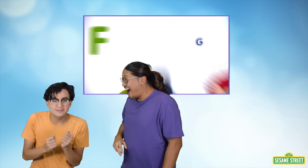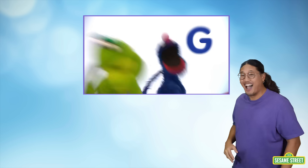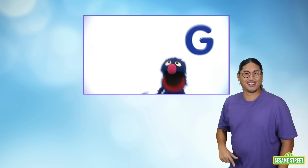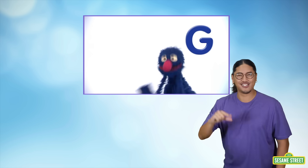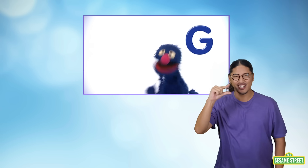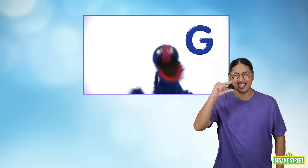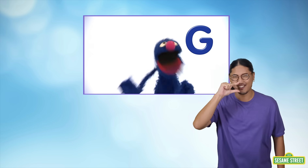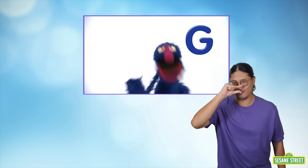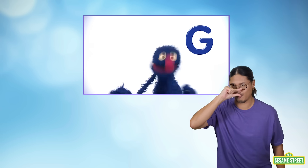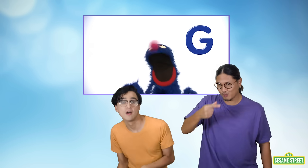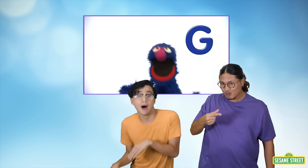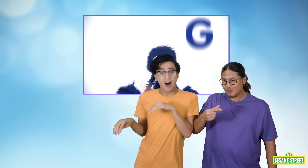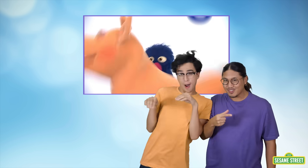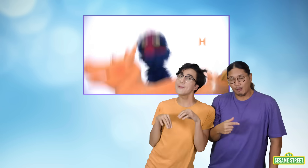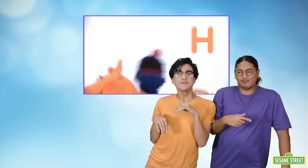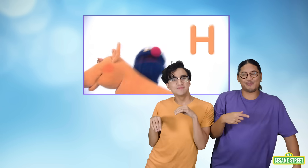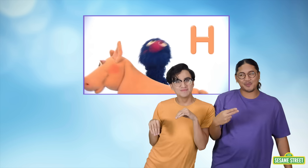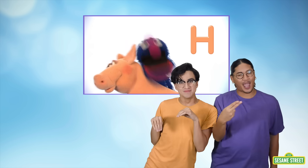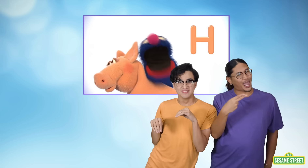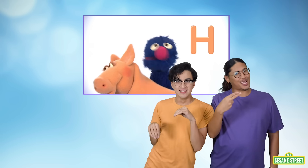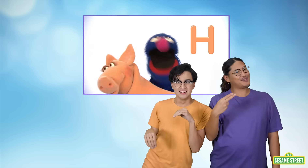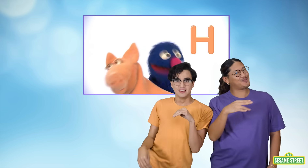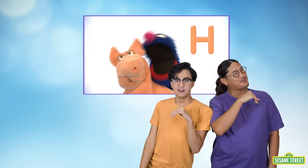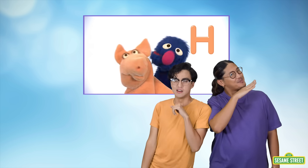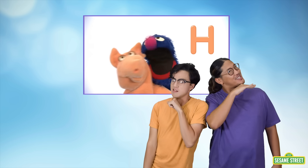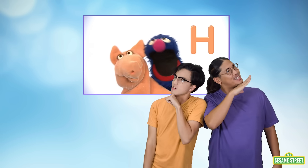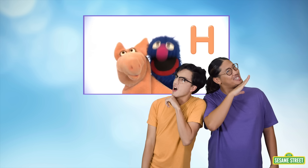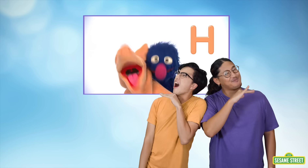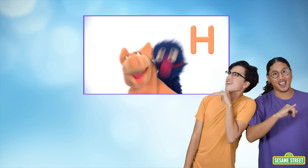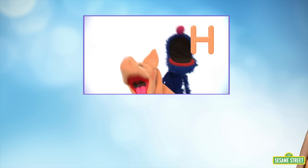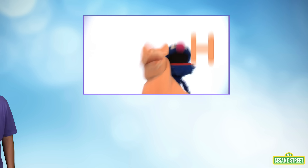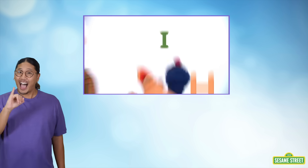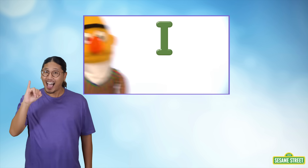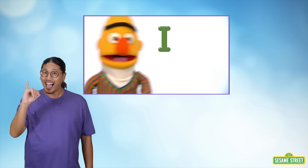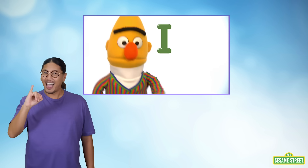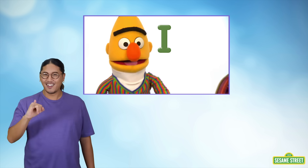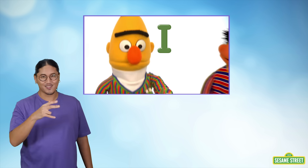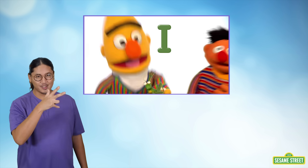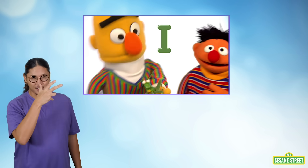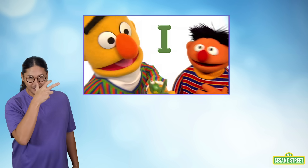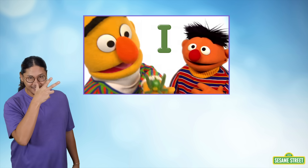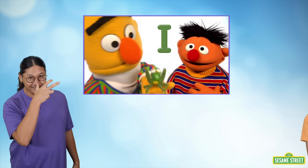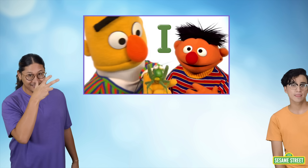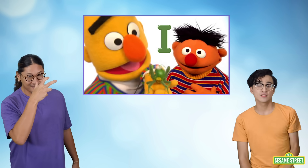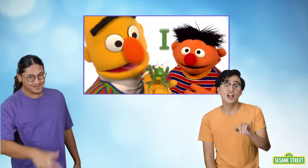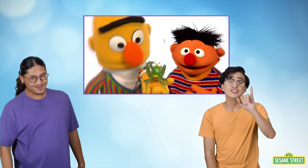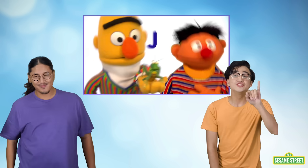G if for Grover H is for hog Oink oink I is for insect